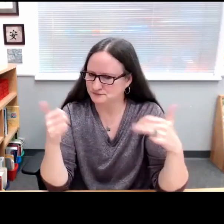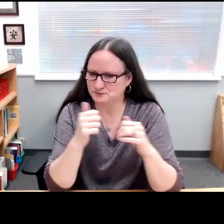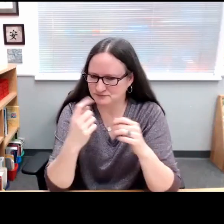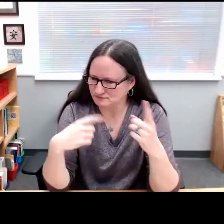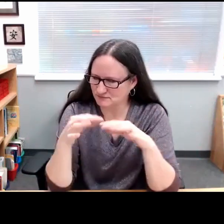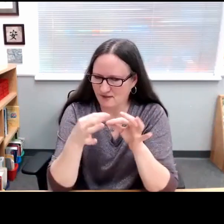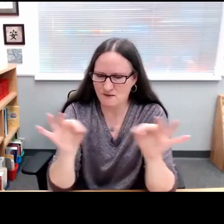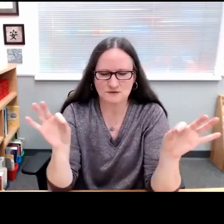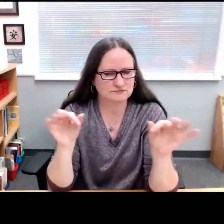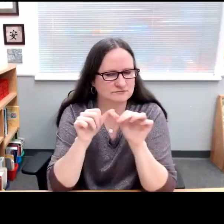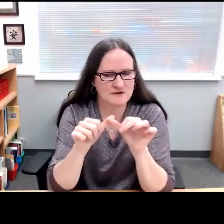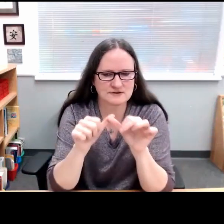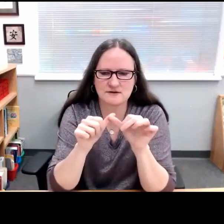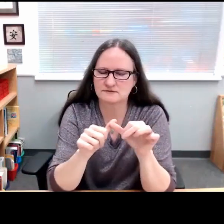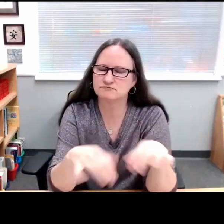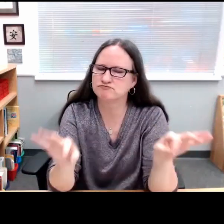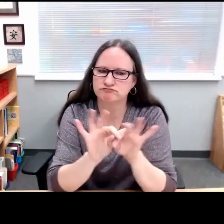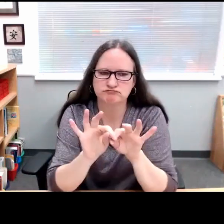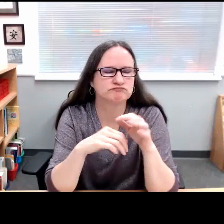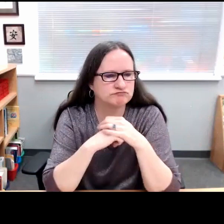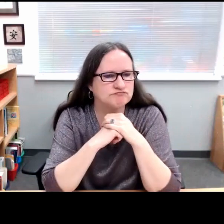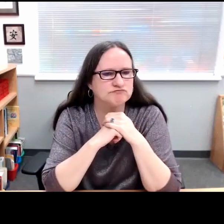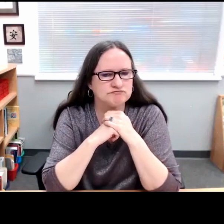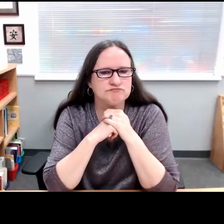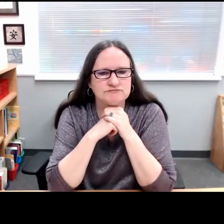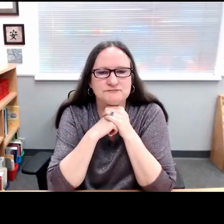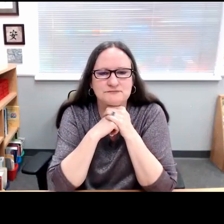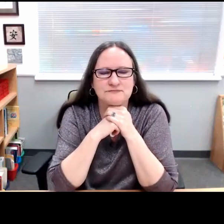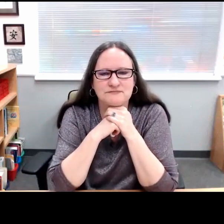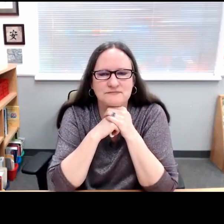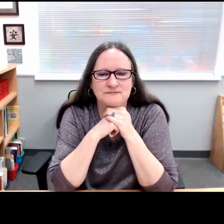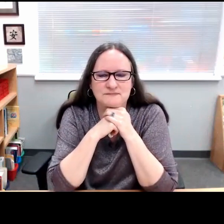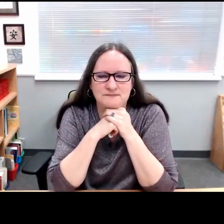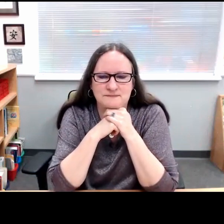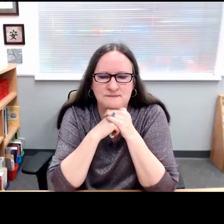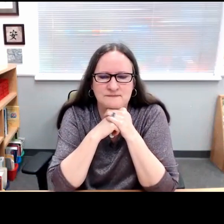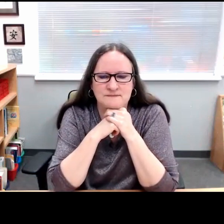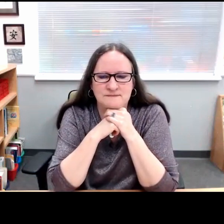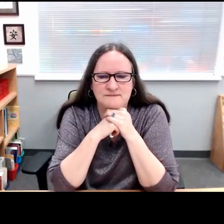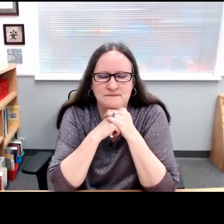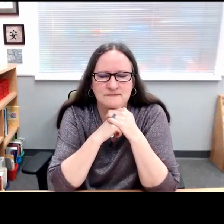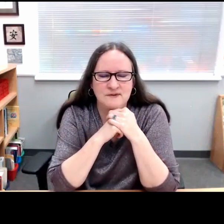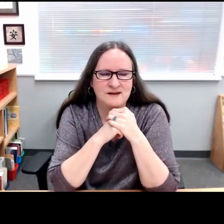the exposure and to play with sign language and do it continually is really important.